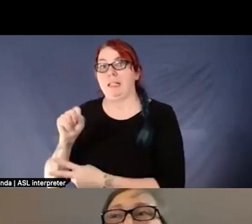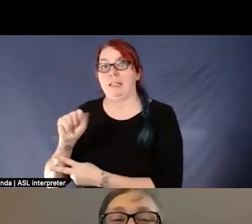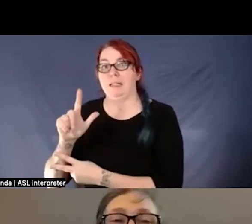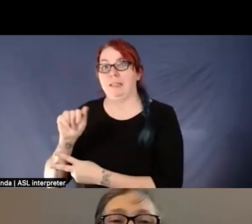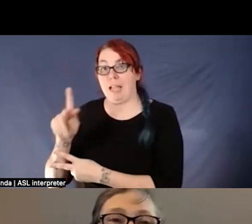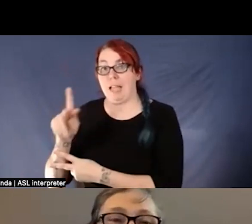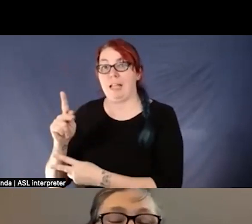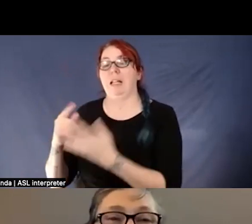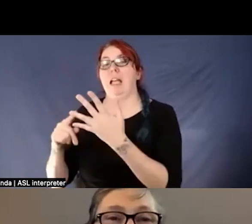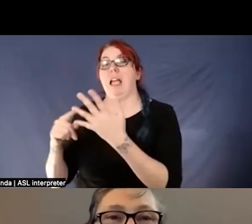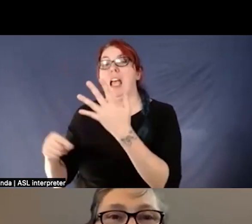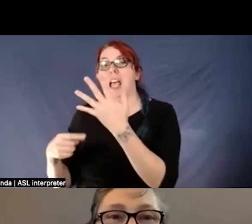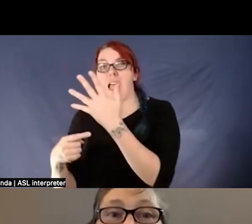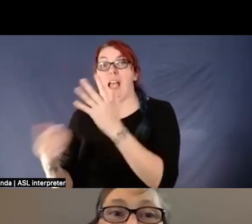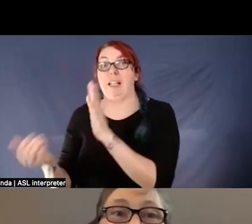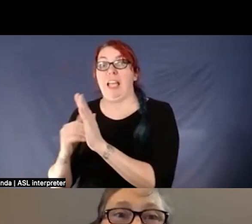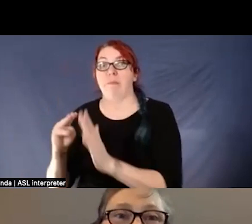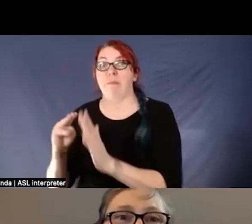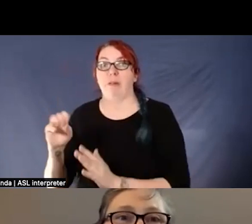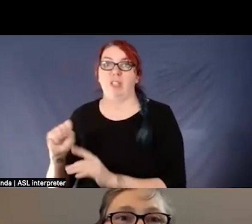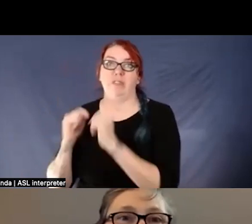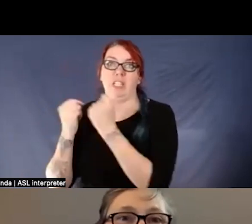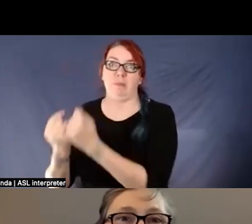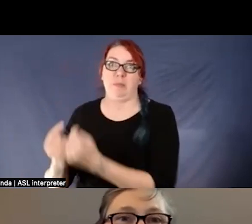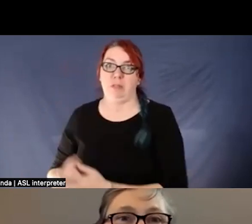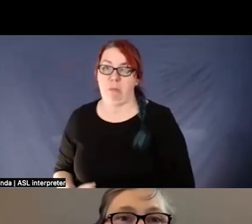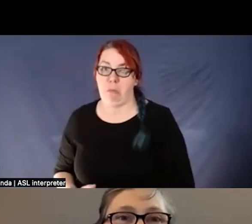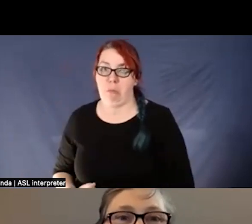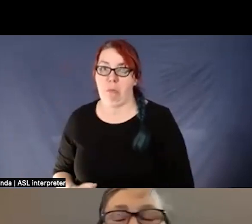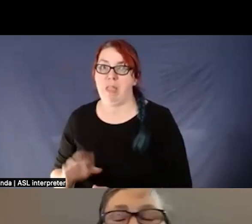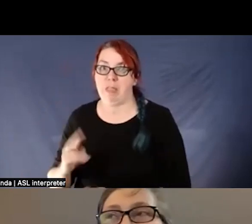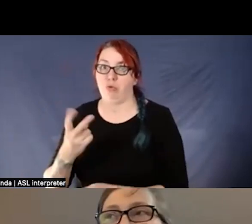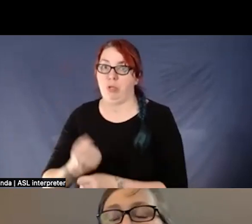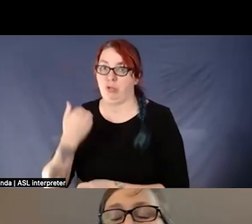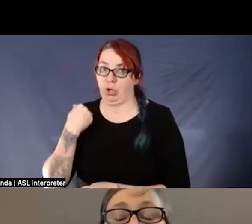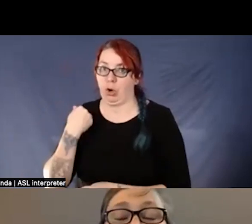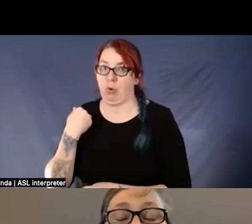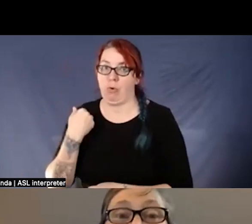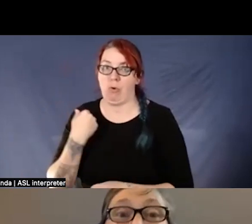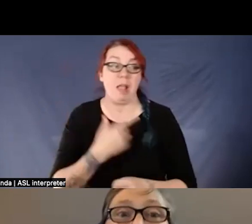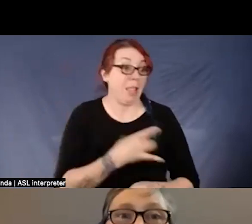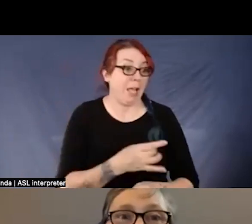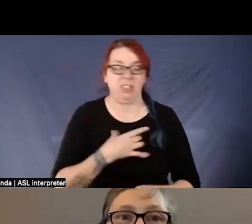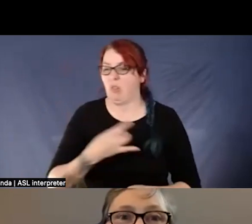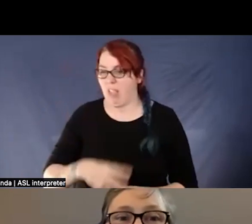Two and a half years later, Asana is still one of my favourite tools. We use it intensively here at